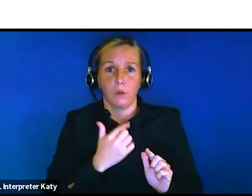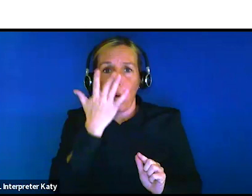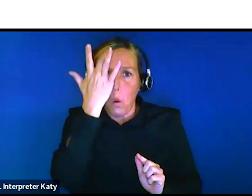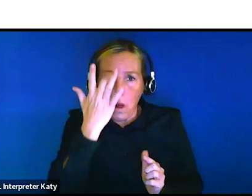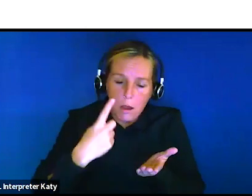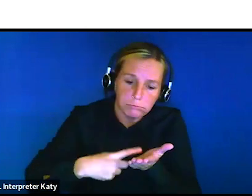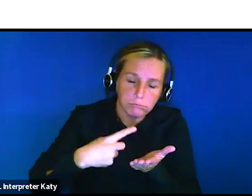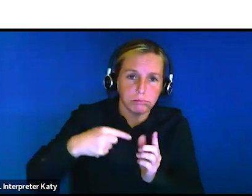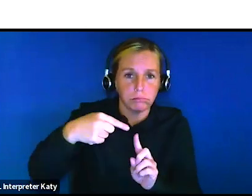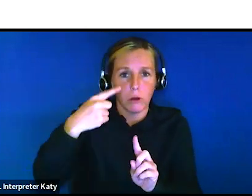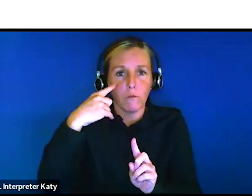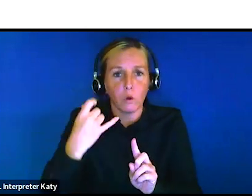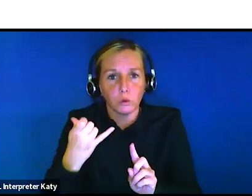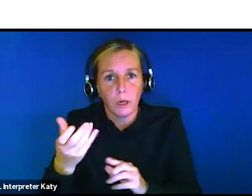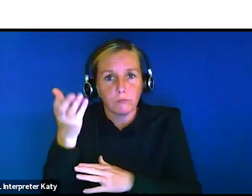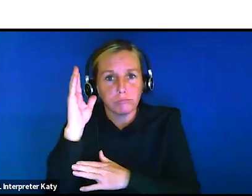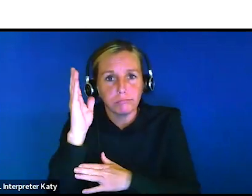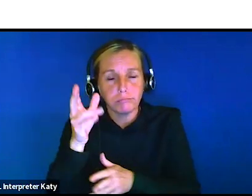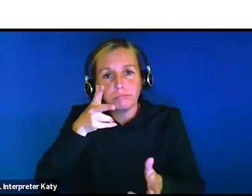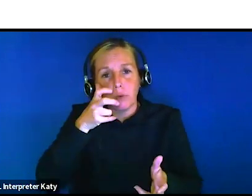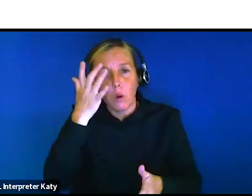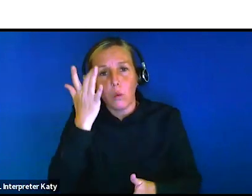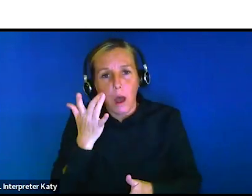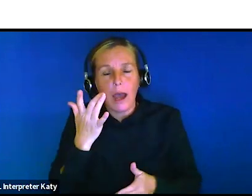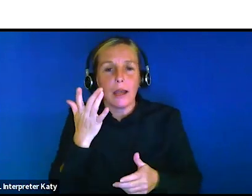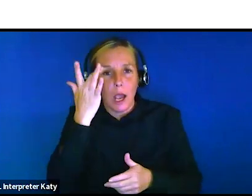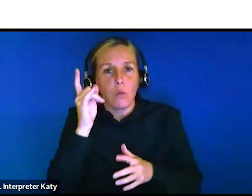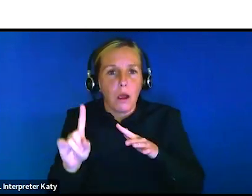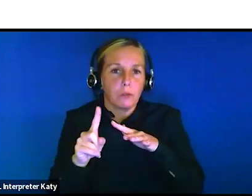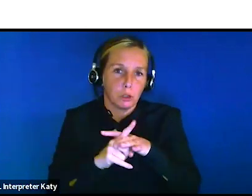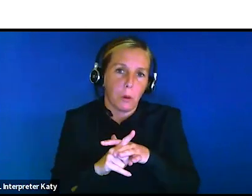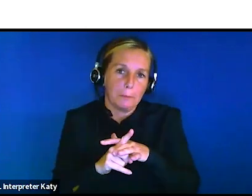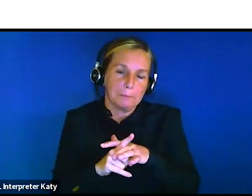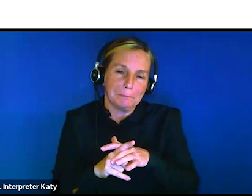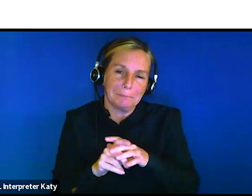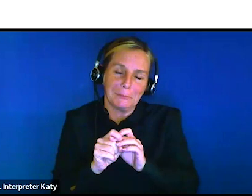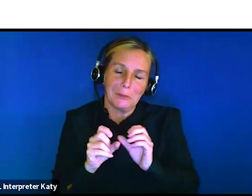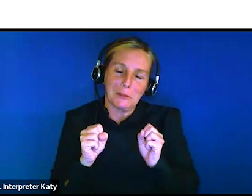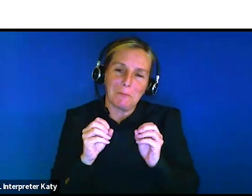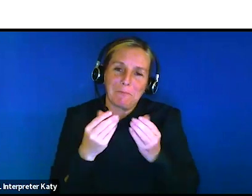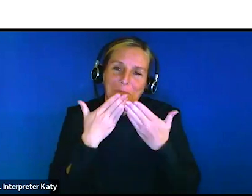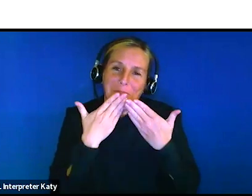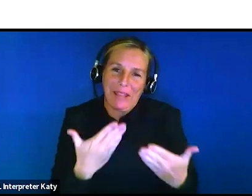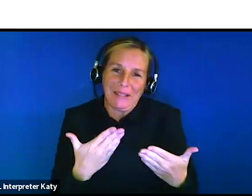and why we are showing up in the spaces that we are. So just thank you and you're going to meet all those goals.